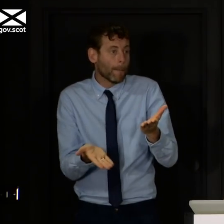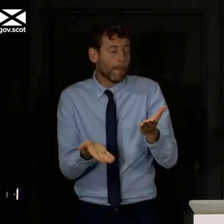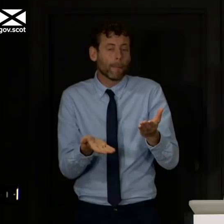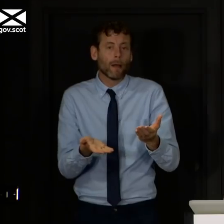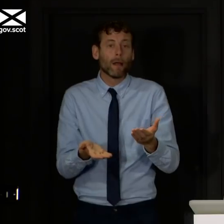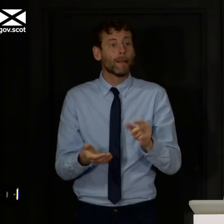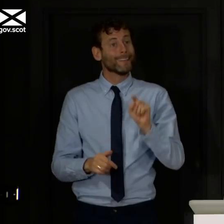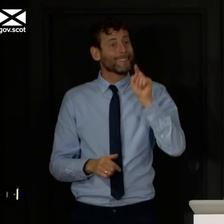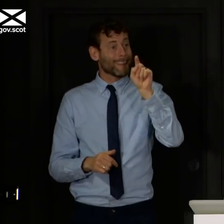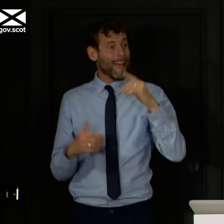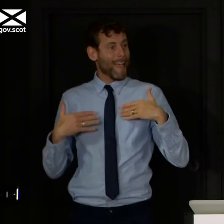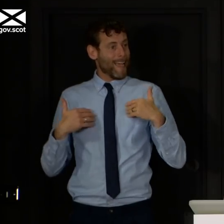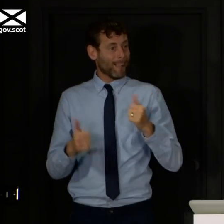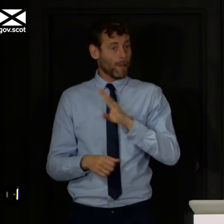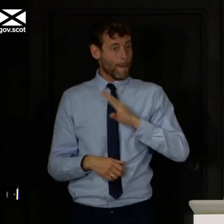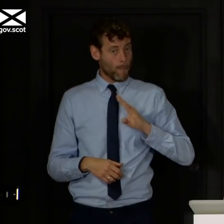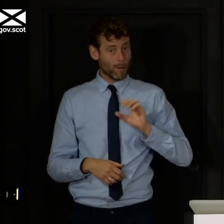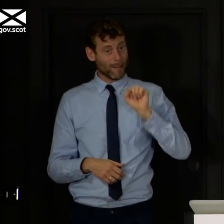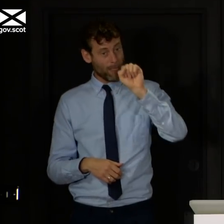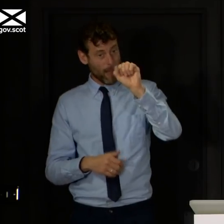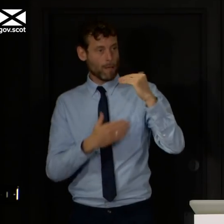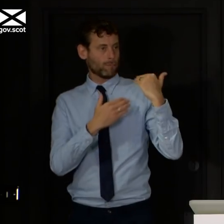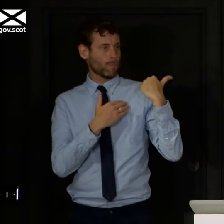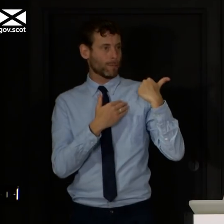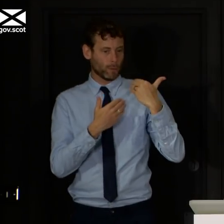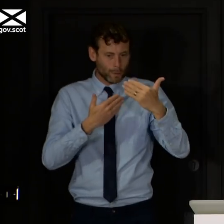it is health boards that who have to deliver the testing programme. So we work with health